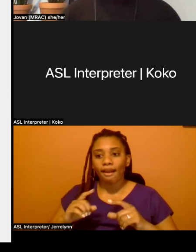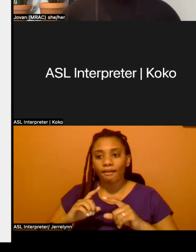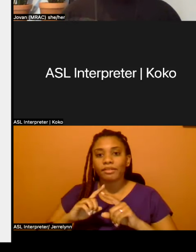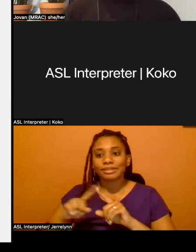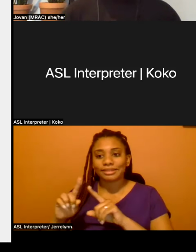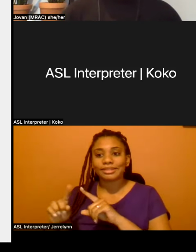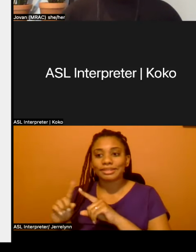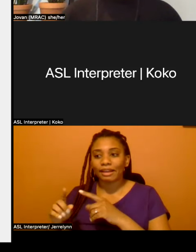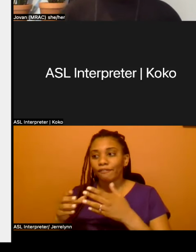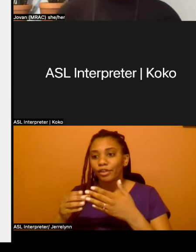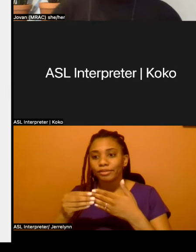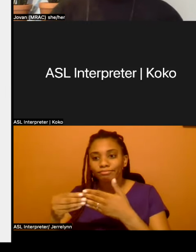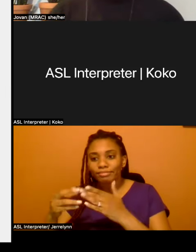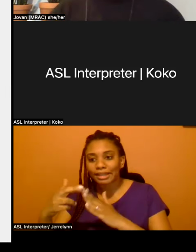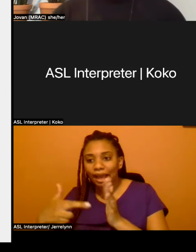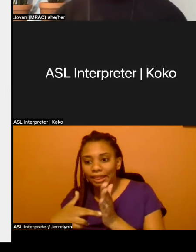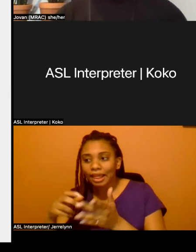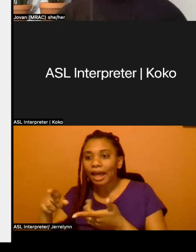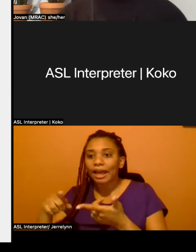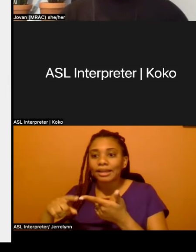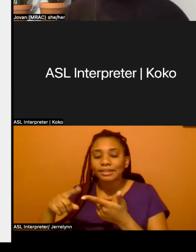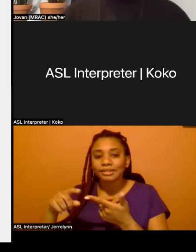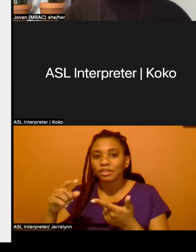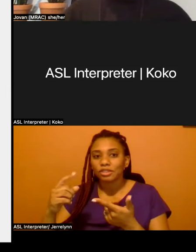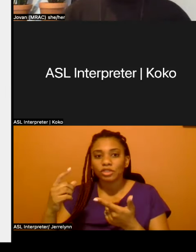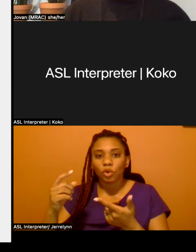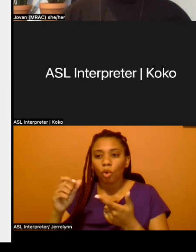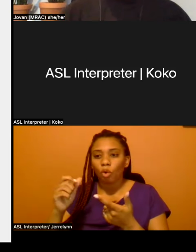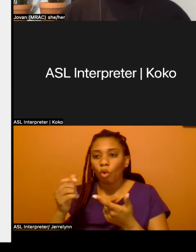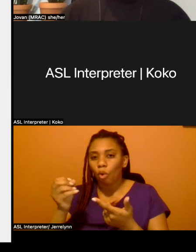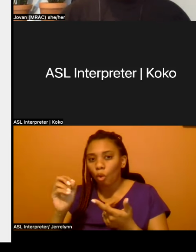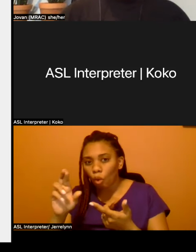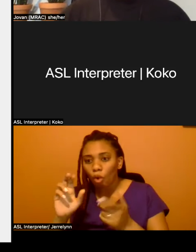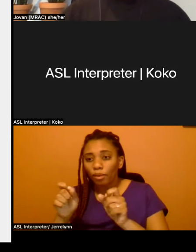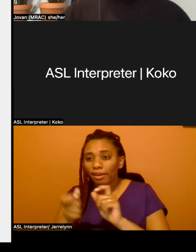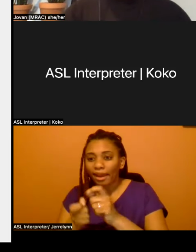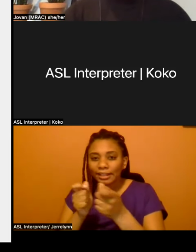Or we can work to get something that's more accessible to you created.